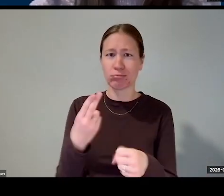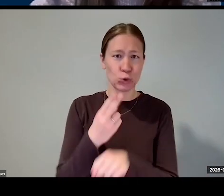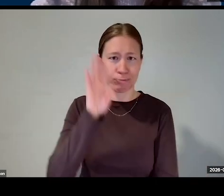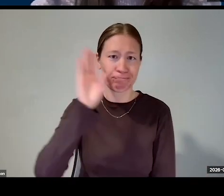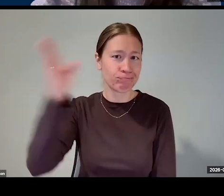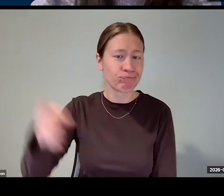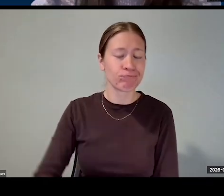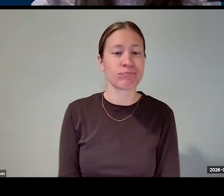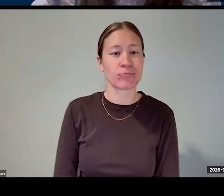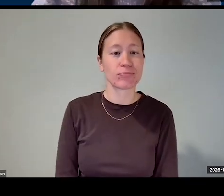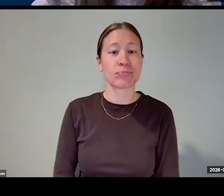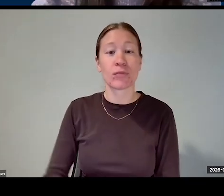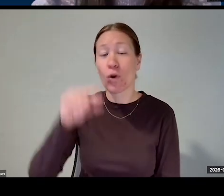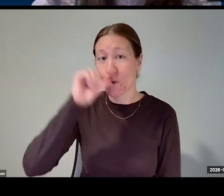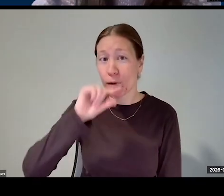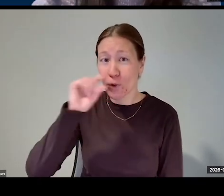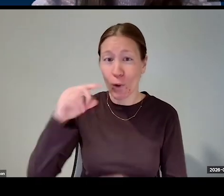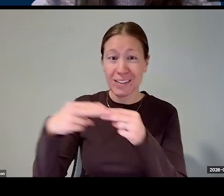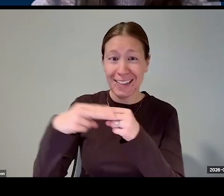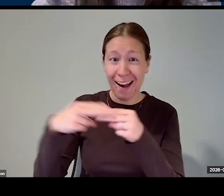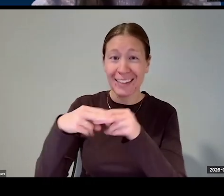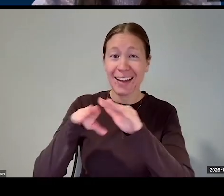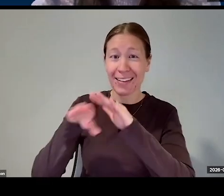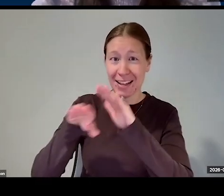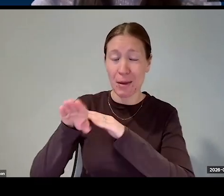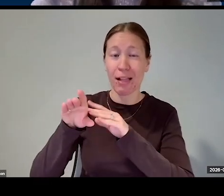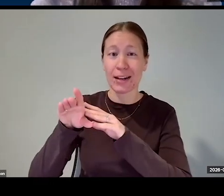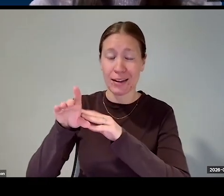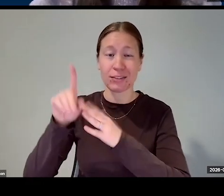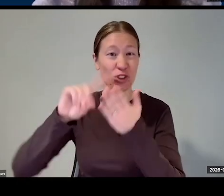This Google Slides accessibility checklist compiles a lot